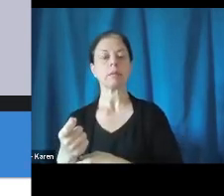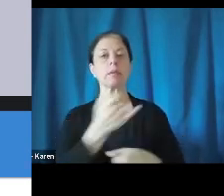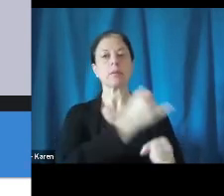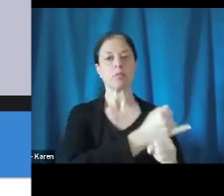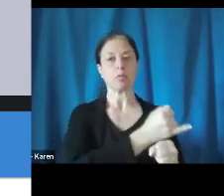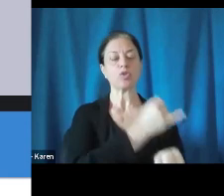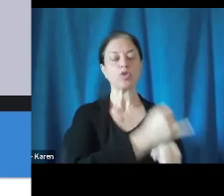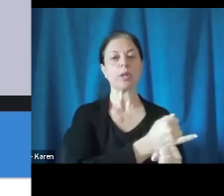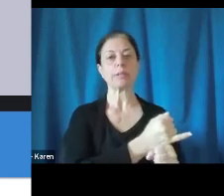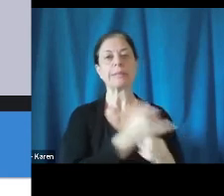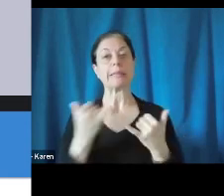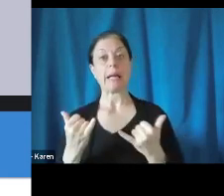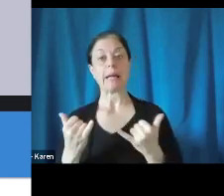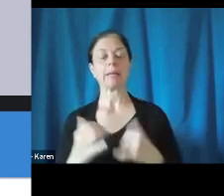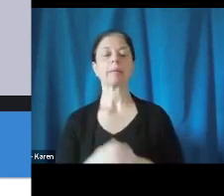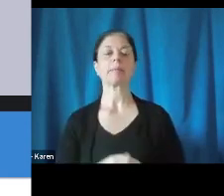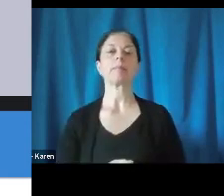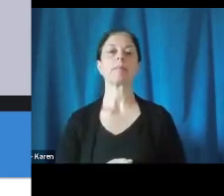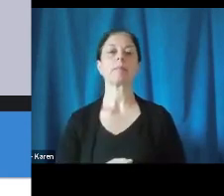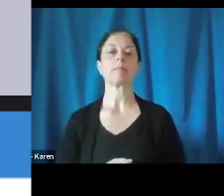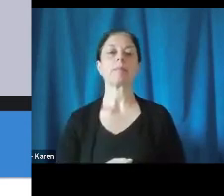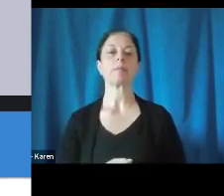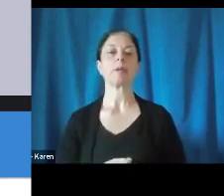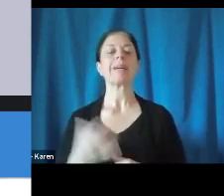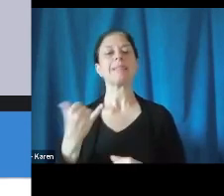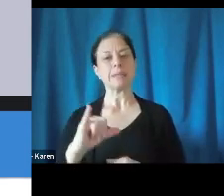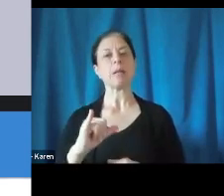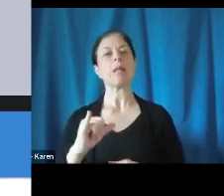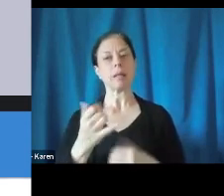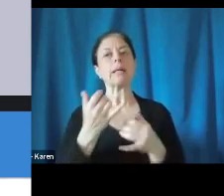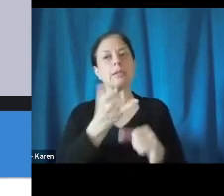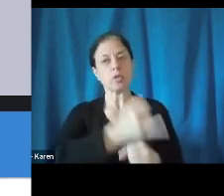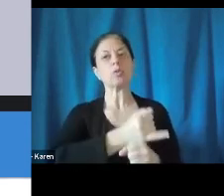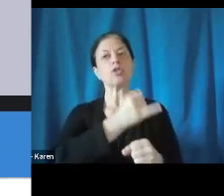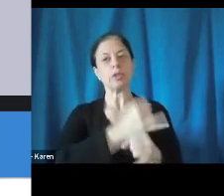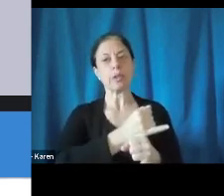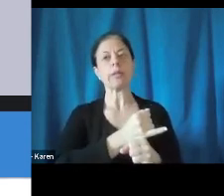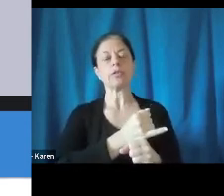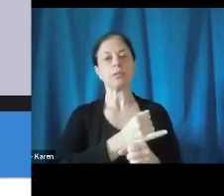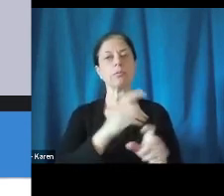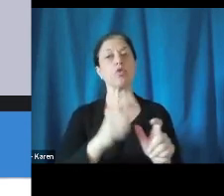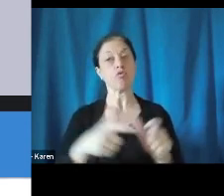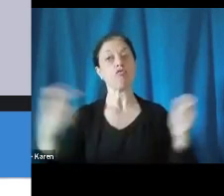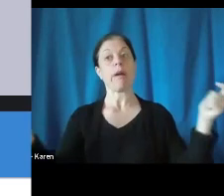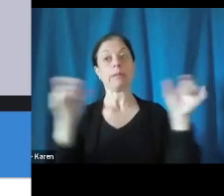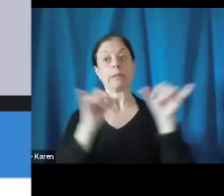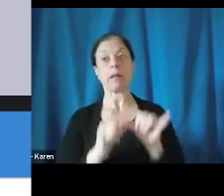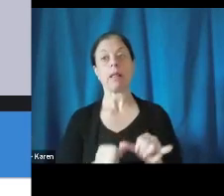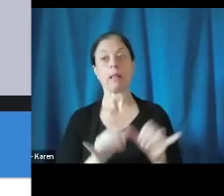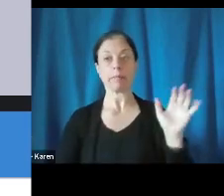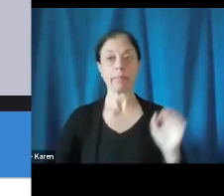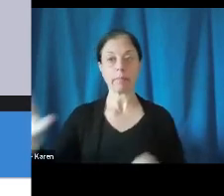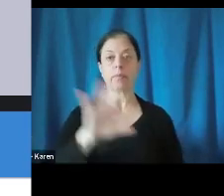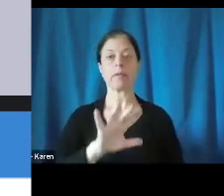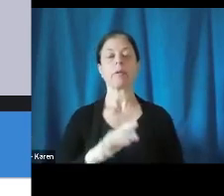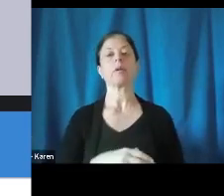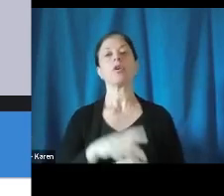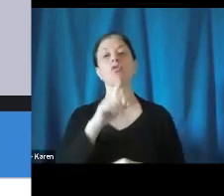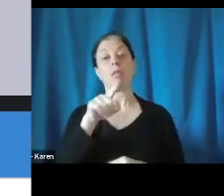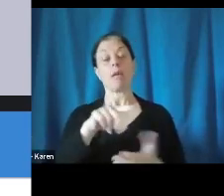and community-based living has, instead, replaced a lot of institutionalization today, there's still